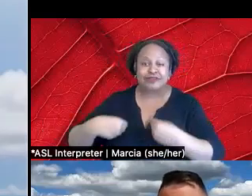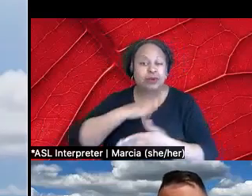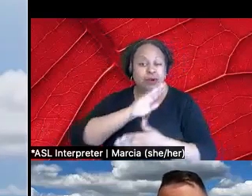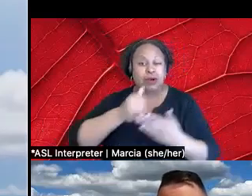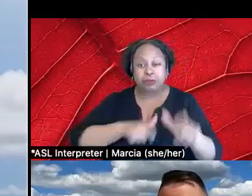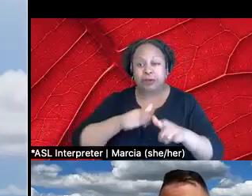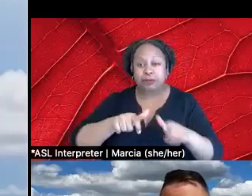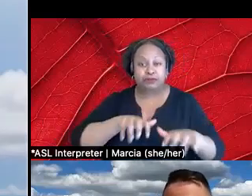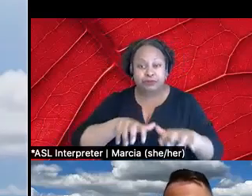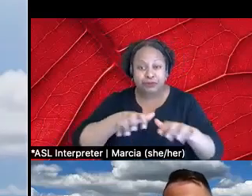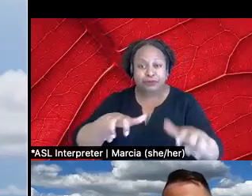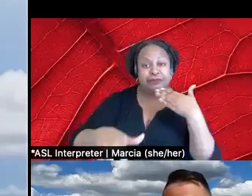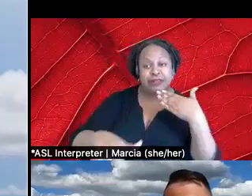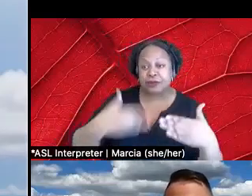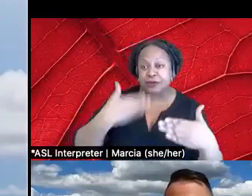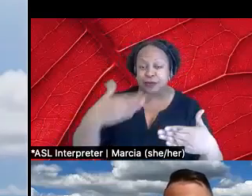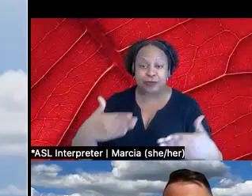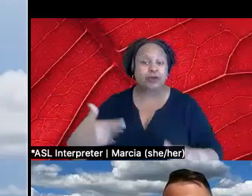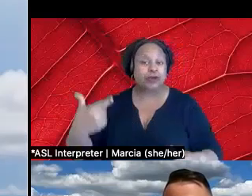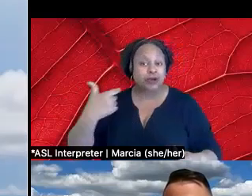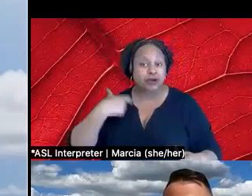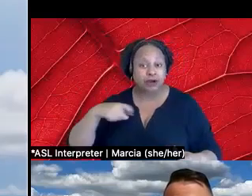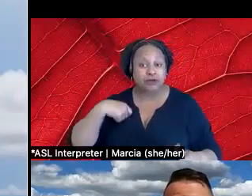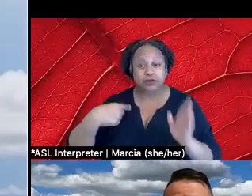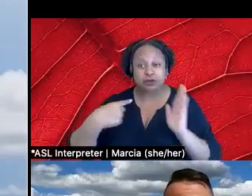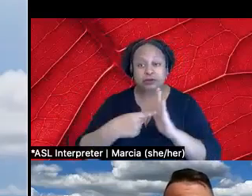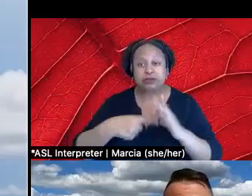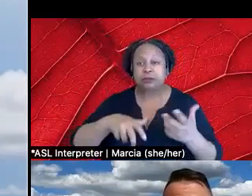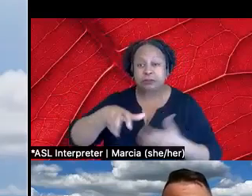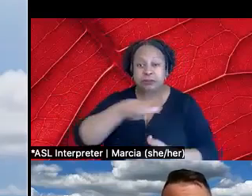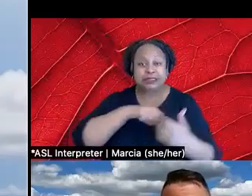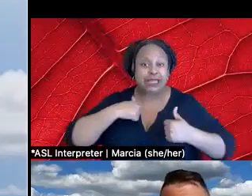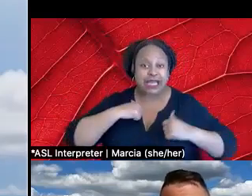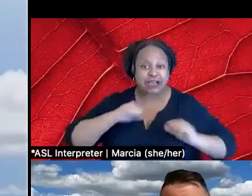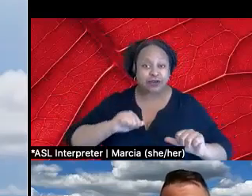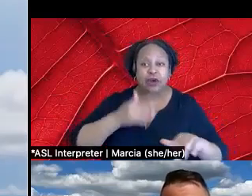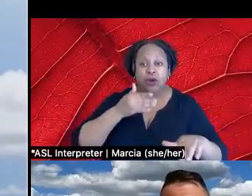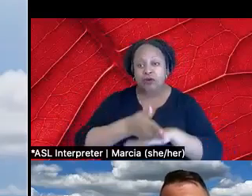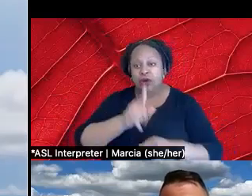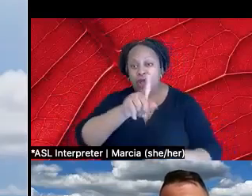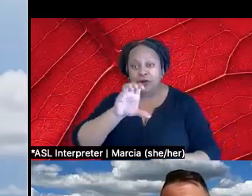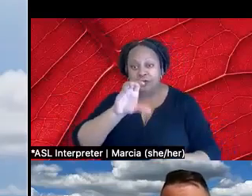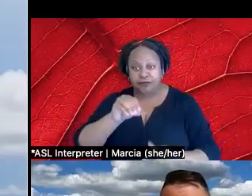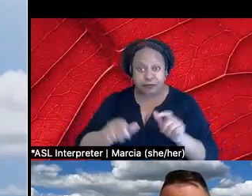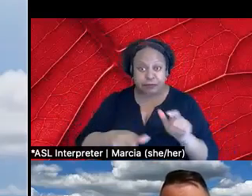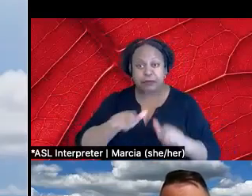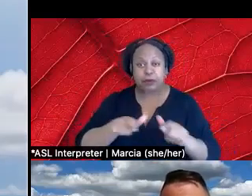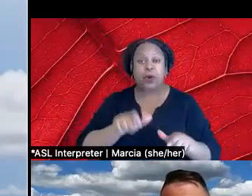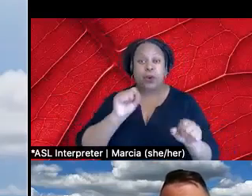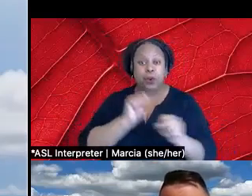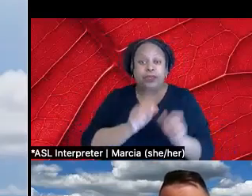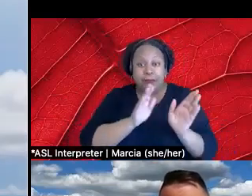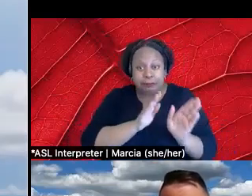The conference represents a combined effort of over 150 people working to plan, organize,